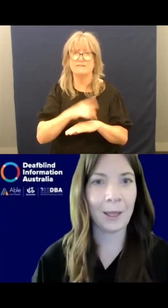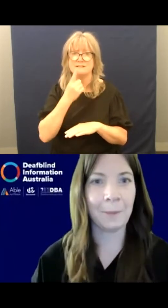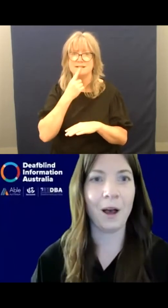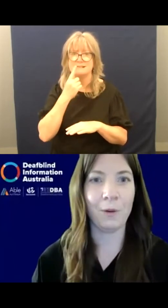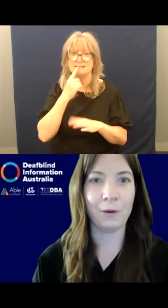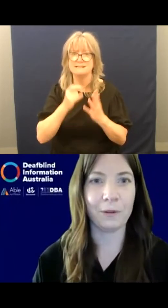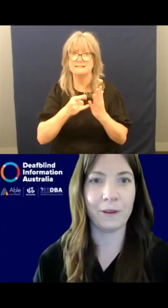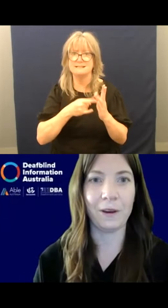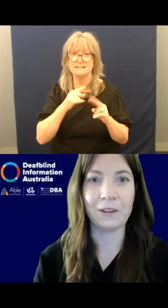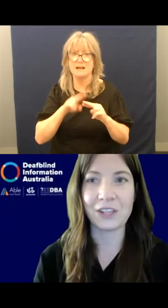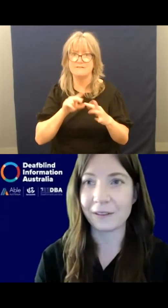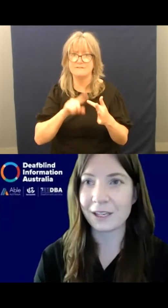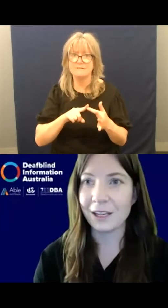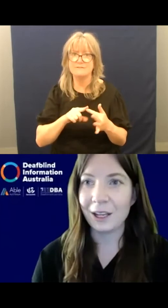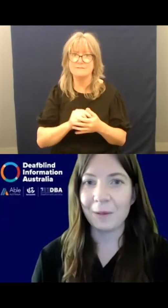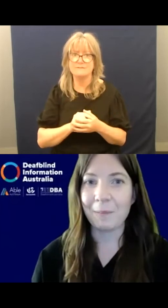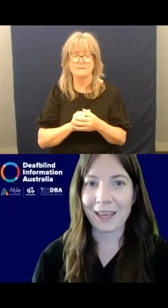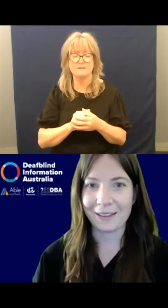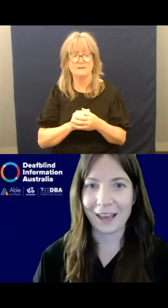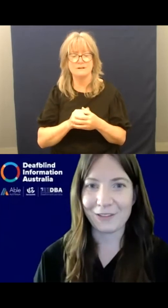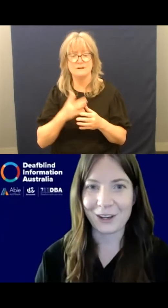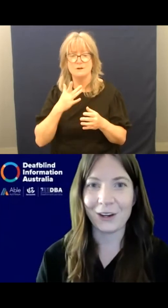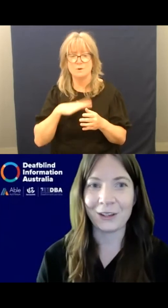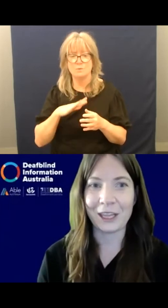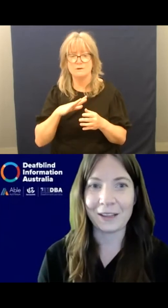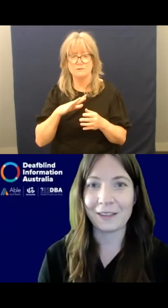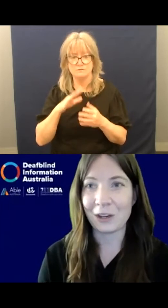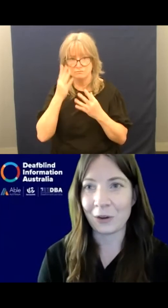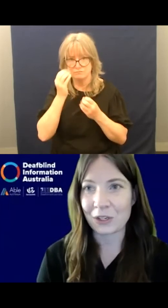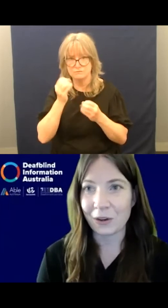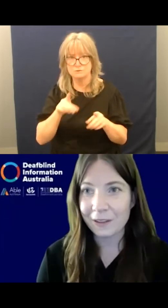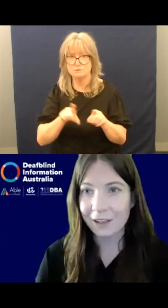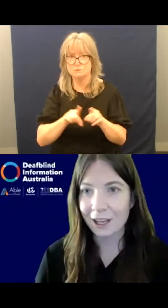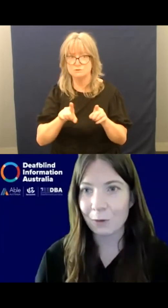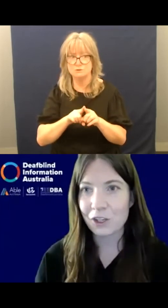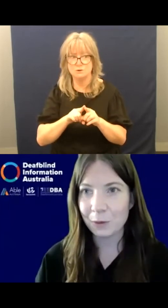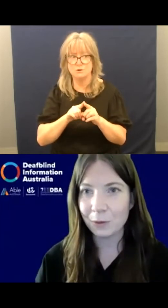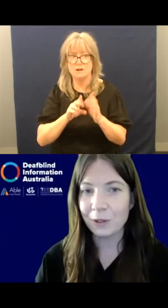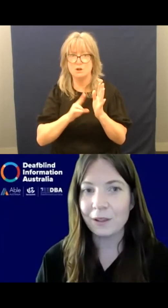I would also just make a safety note on things that are non-toxic and washable.